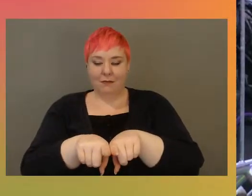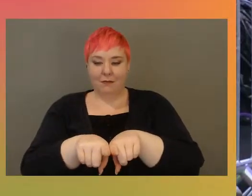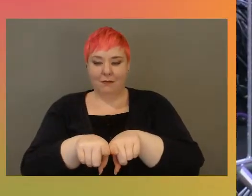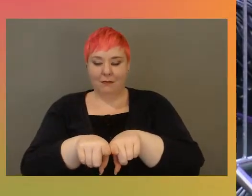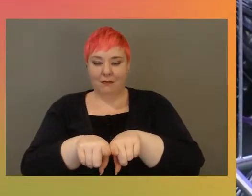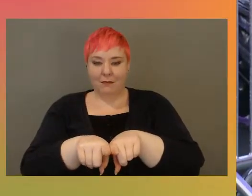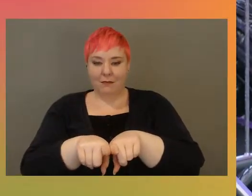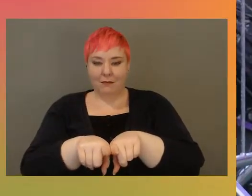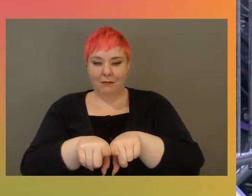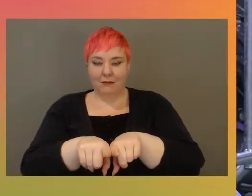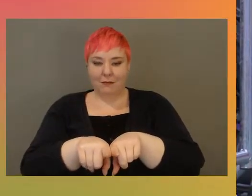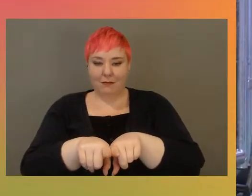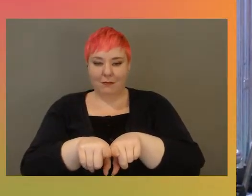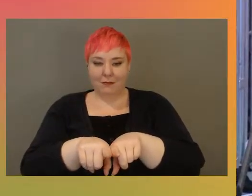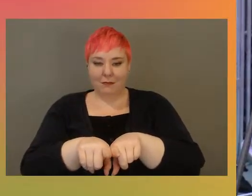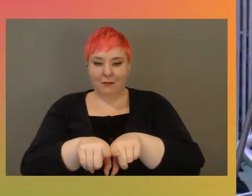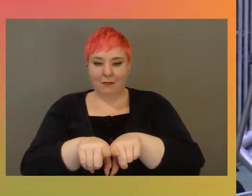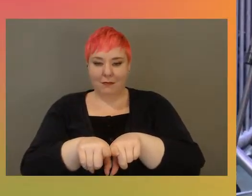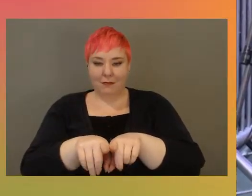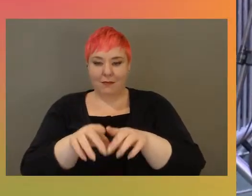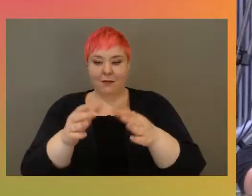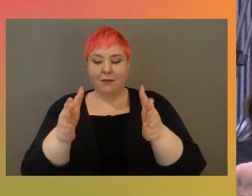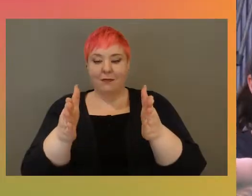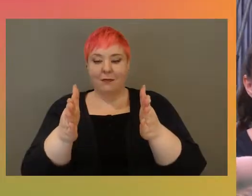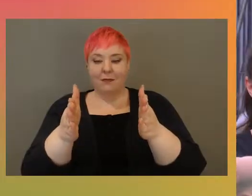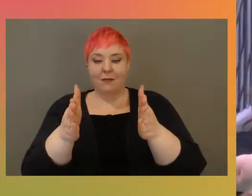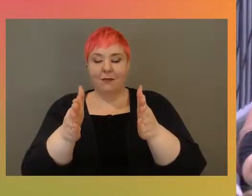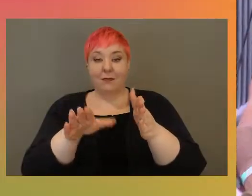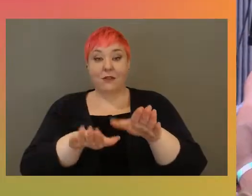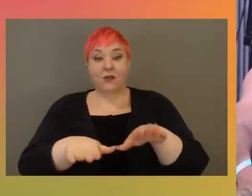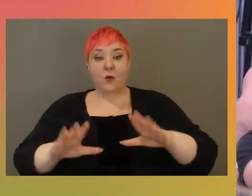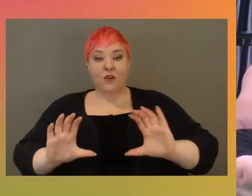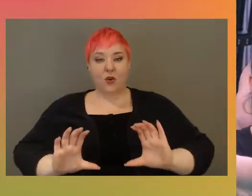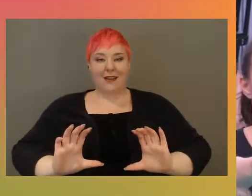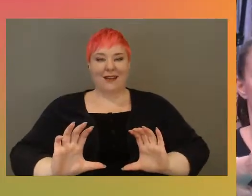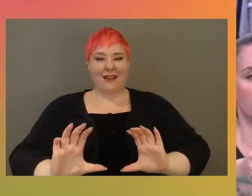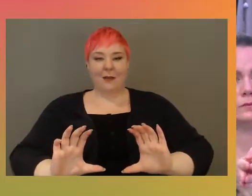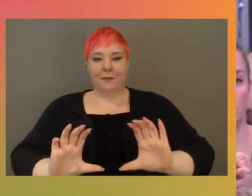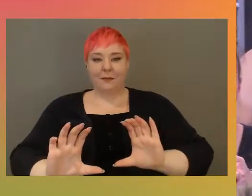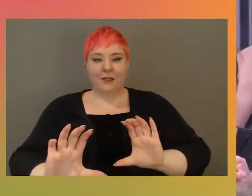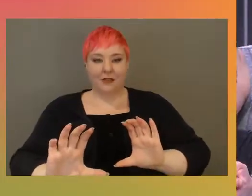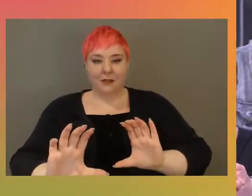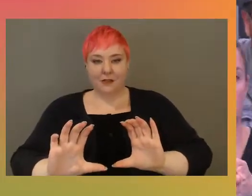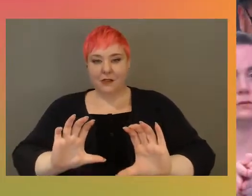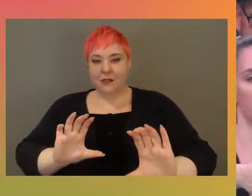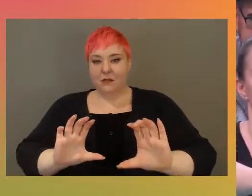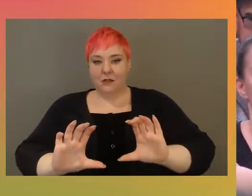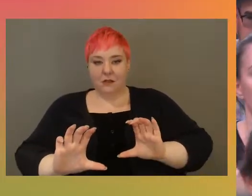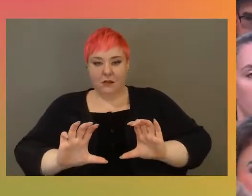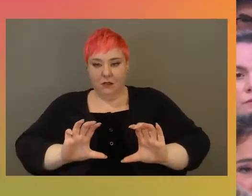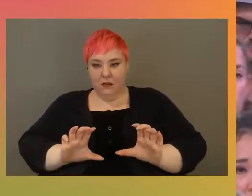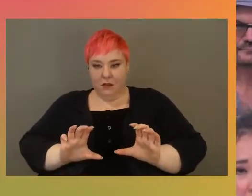TO CENTER.